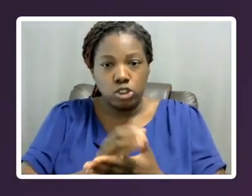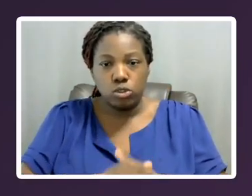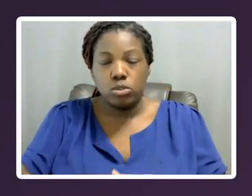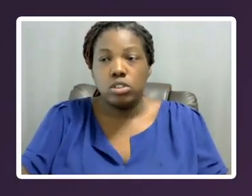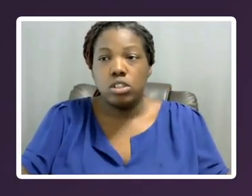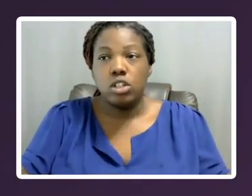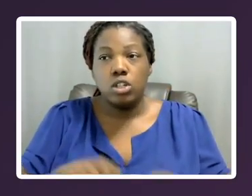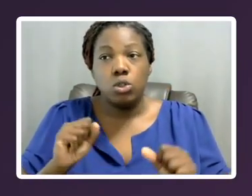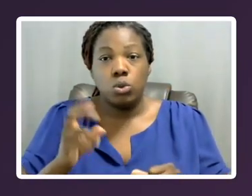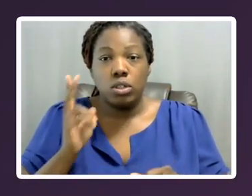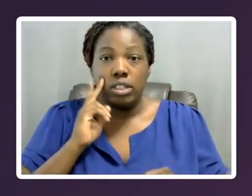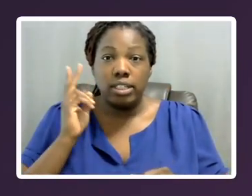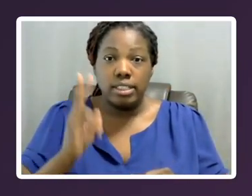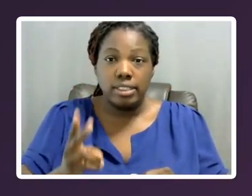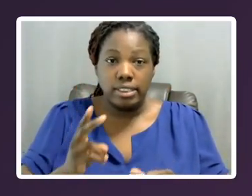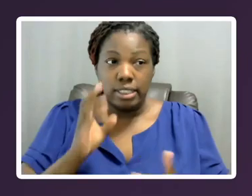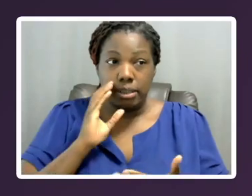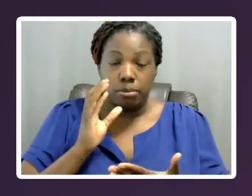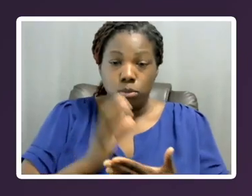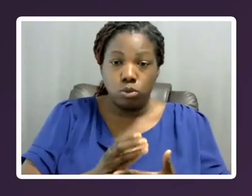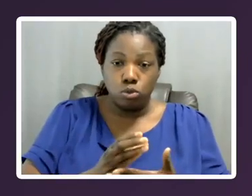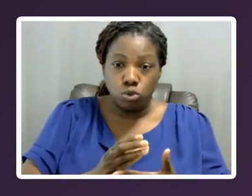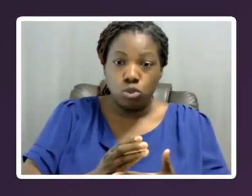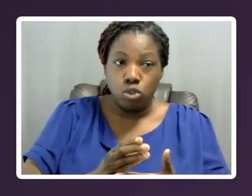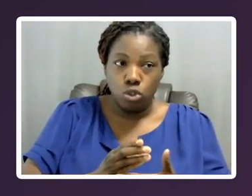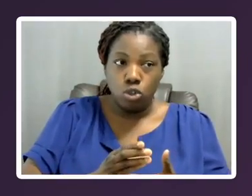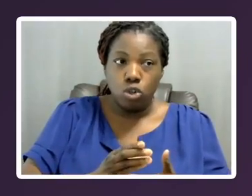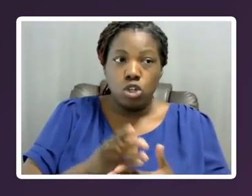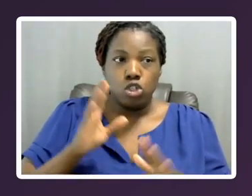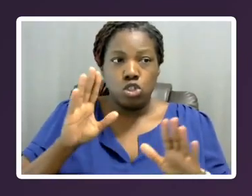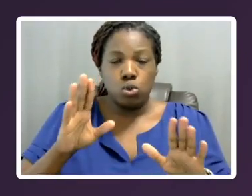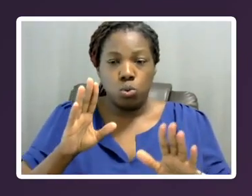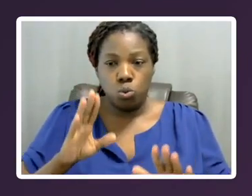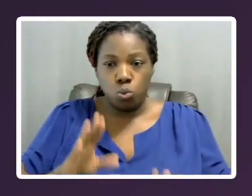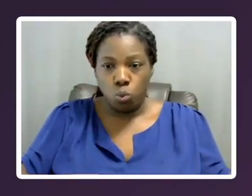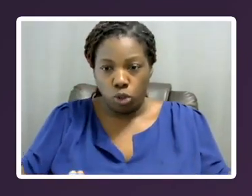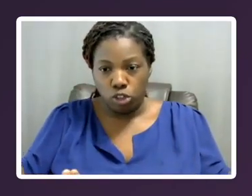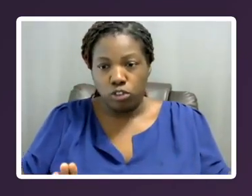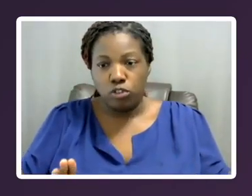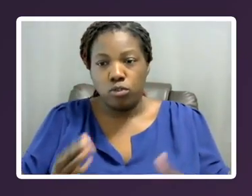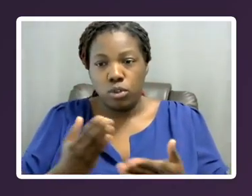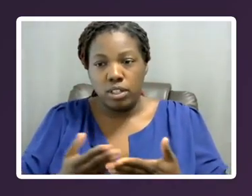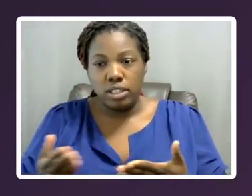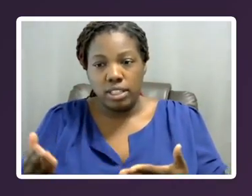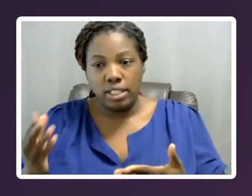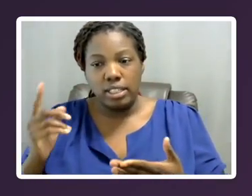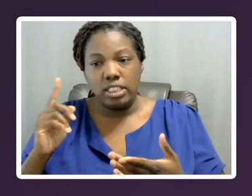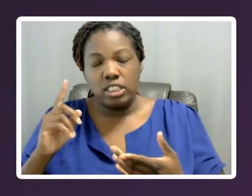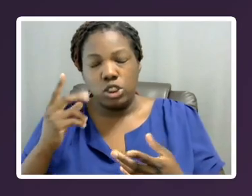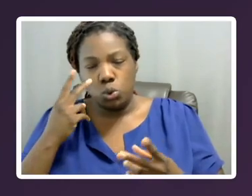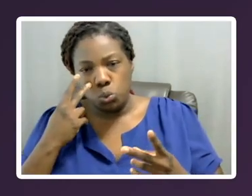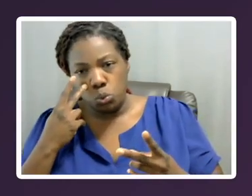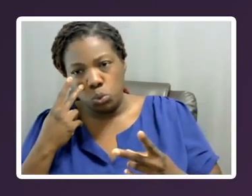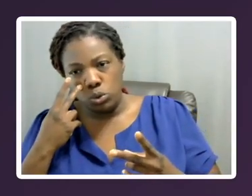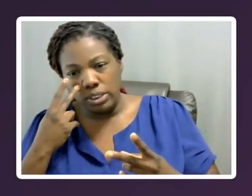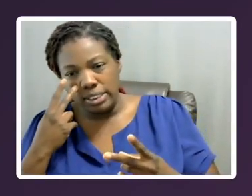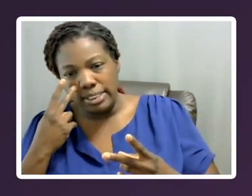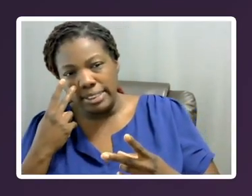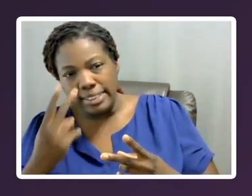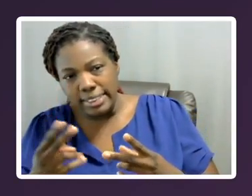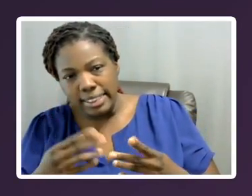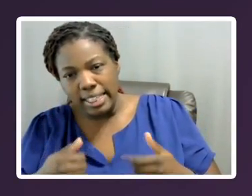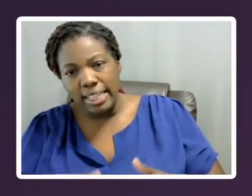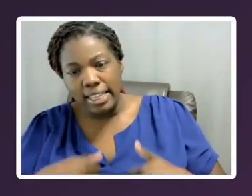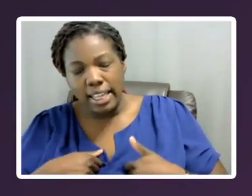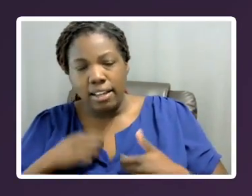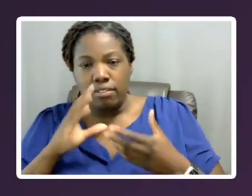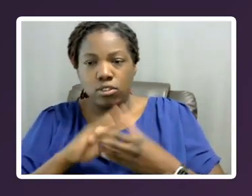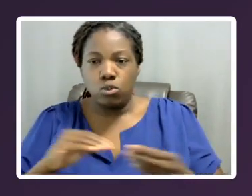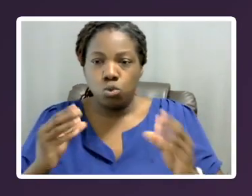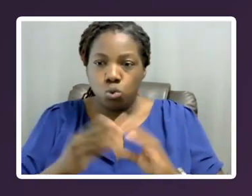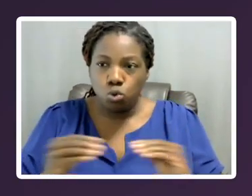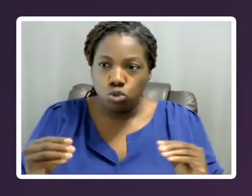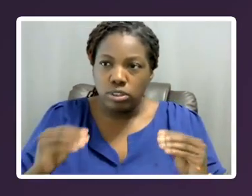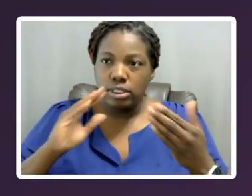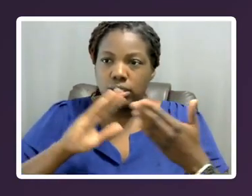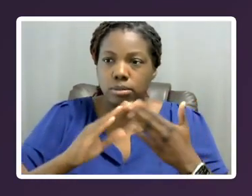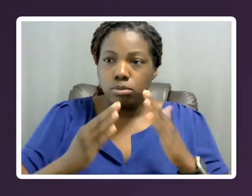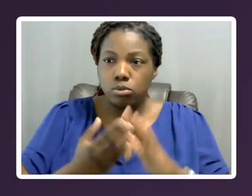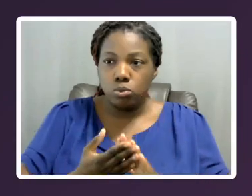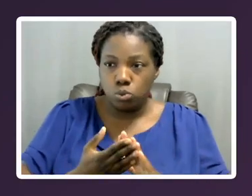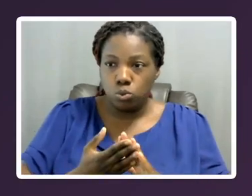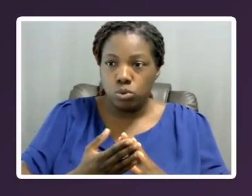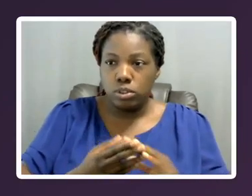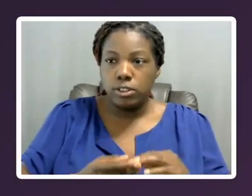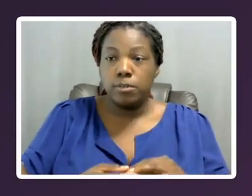portraiture is a wonderful window into lives and stories and communities. And it is the first layer